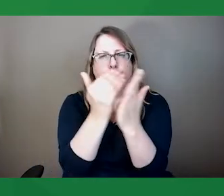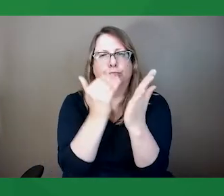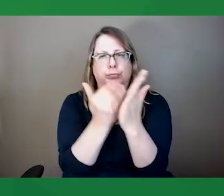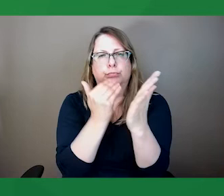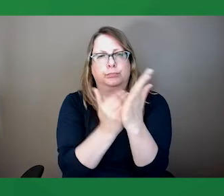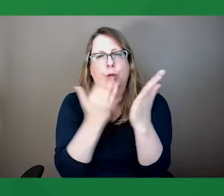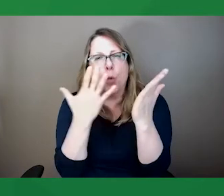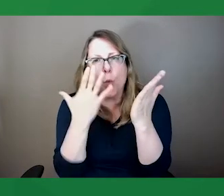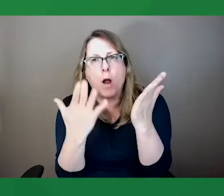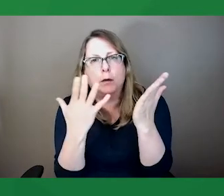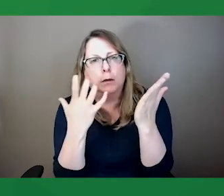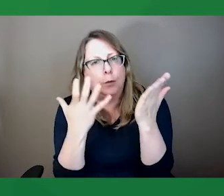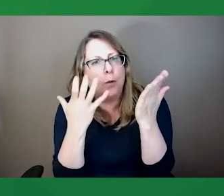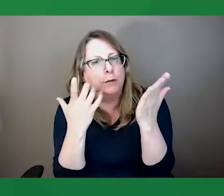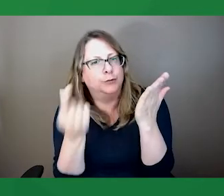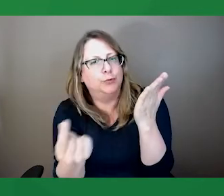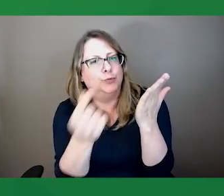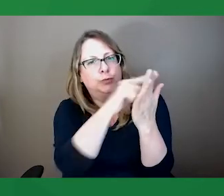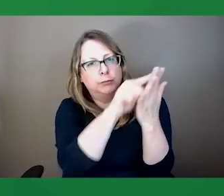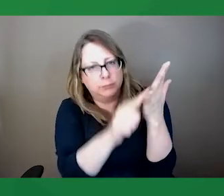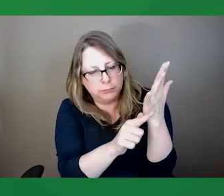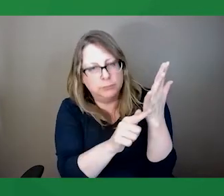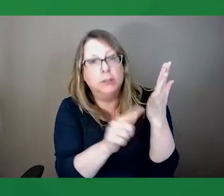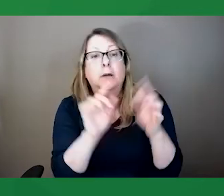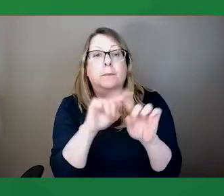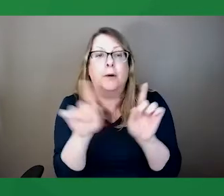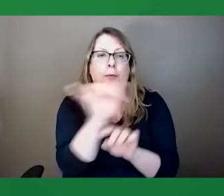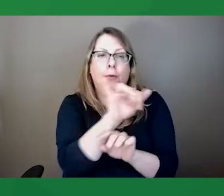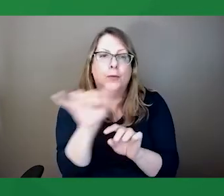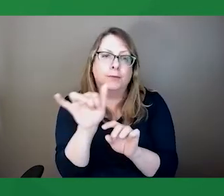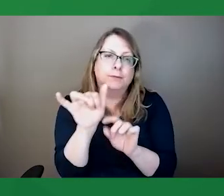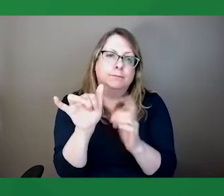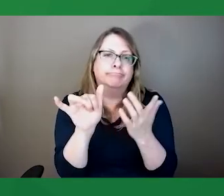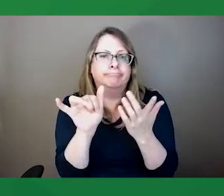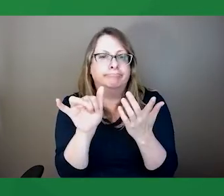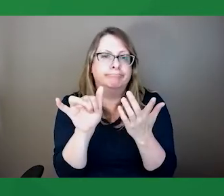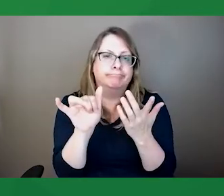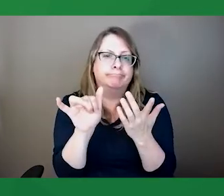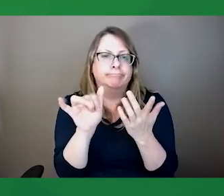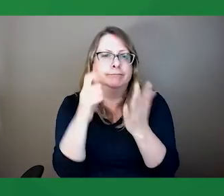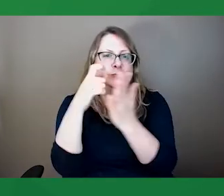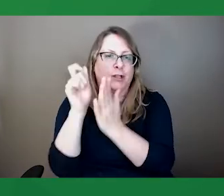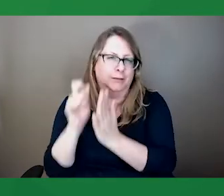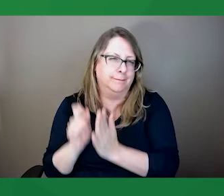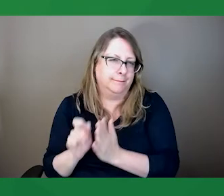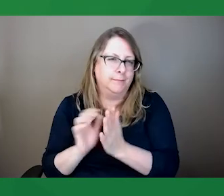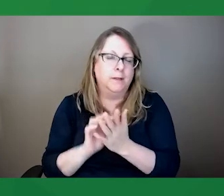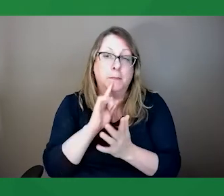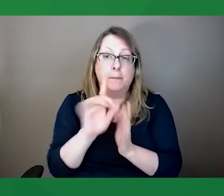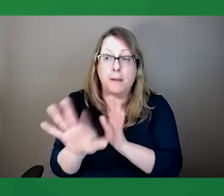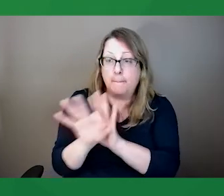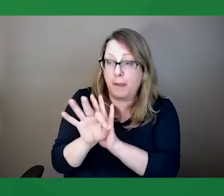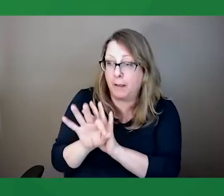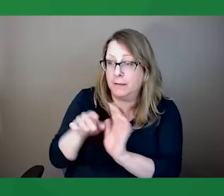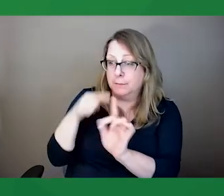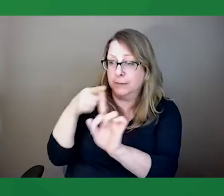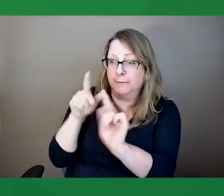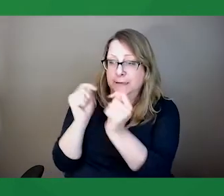With that said, you're going to try to target specific team members to help you achieve